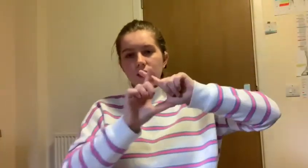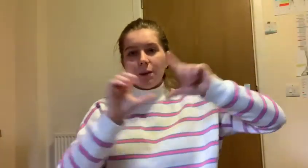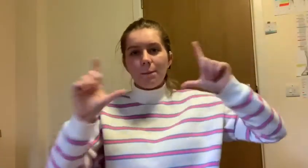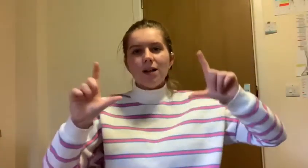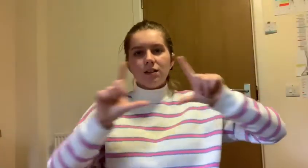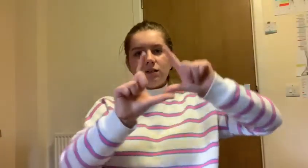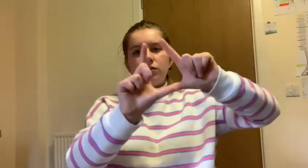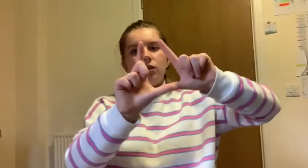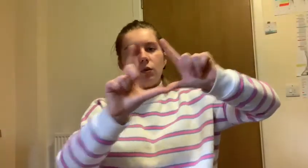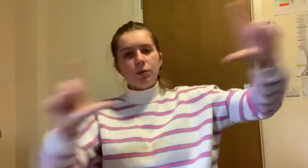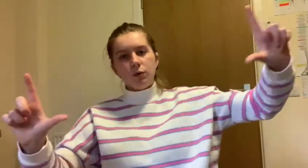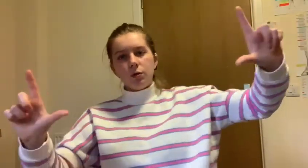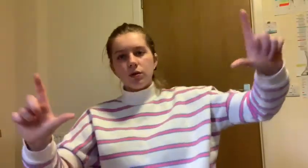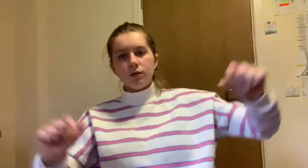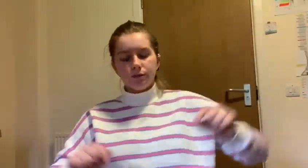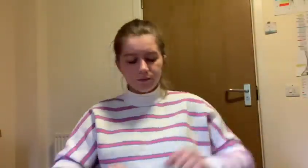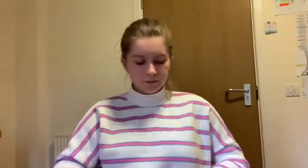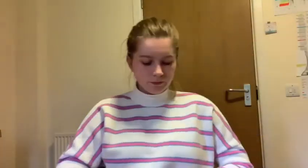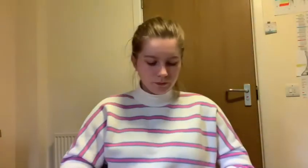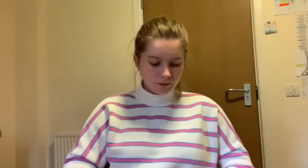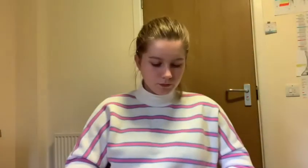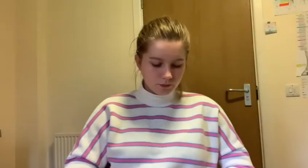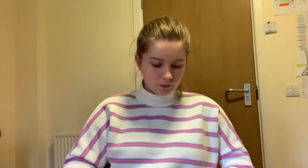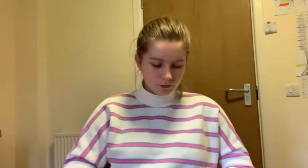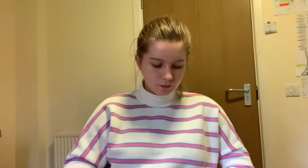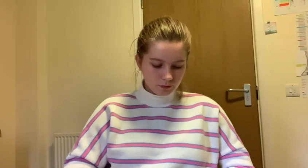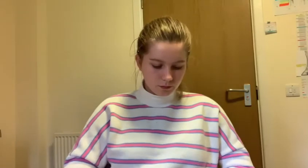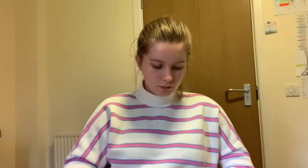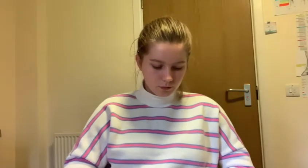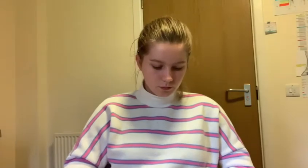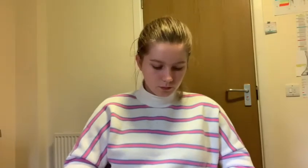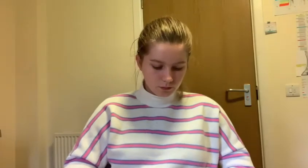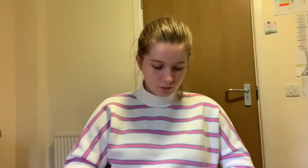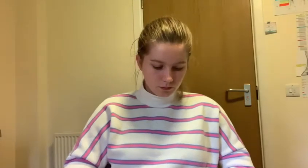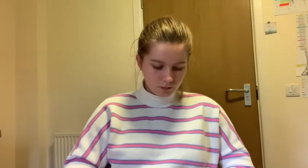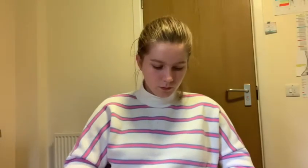because it is massive "billboard". *Music in the background*